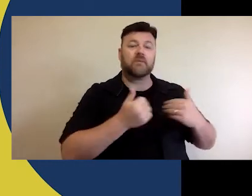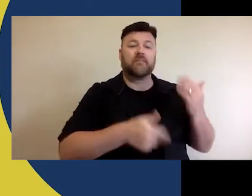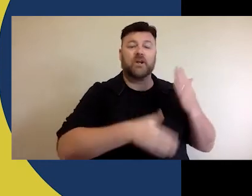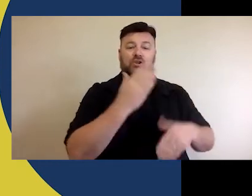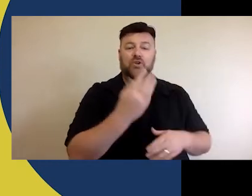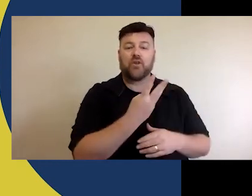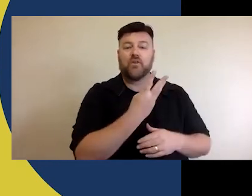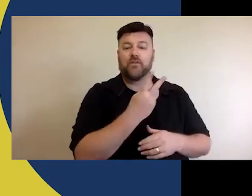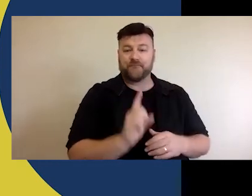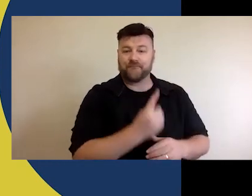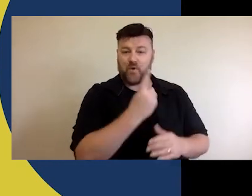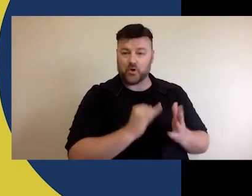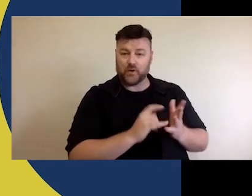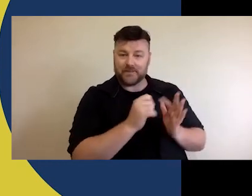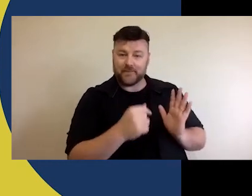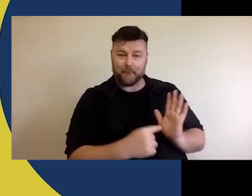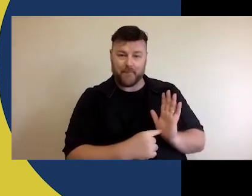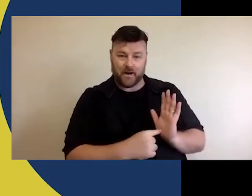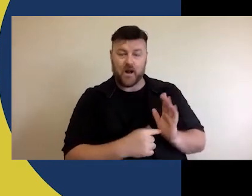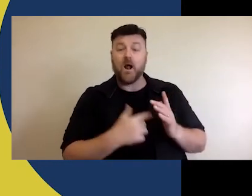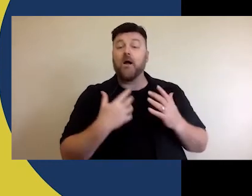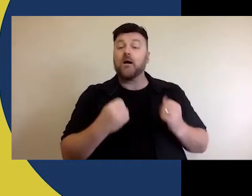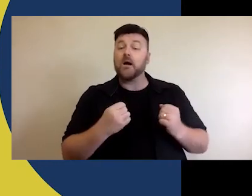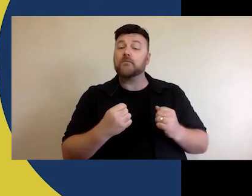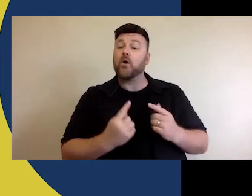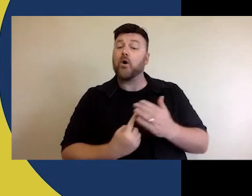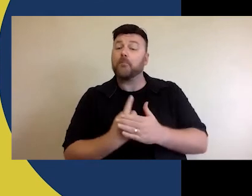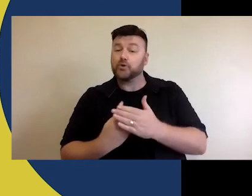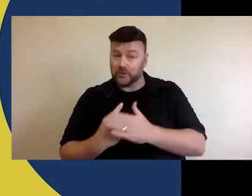There's, of course, opportunities available for both arts projects for